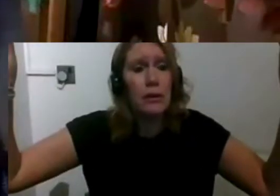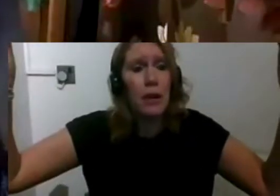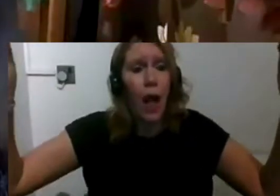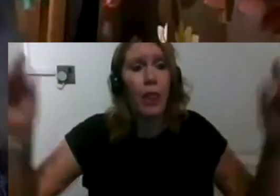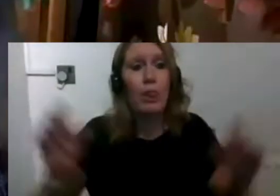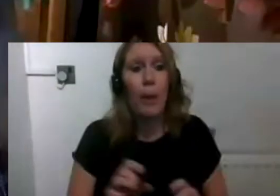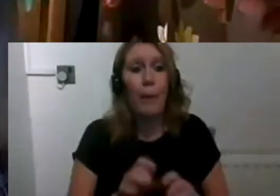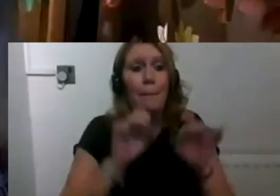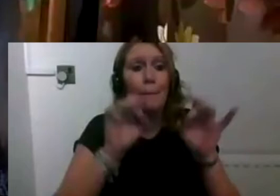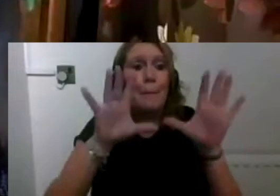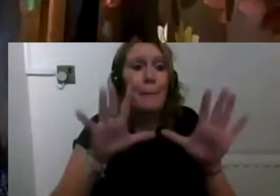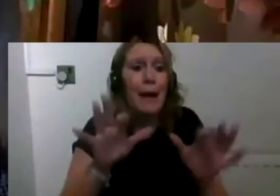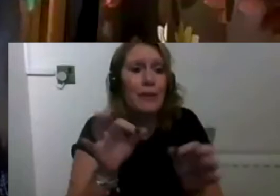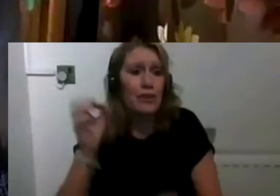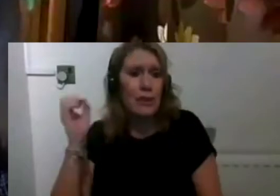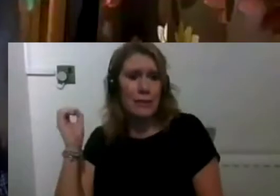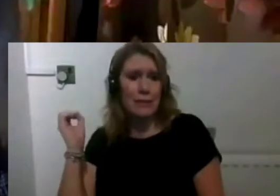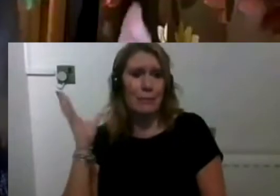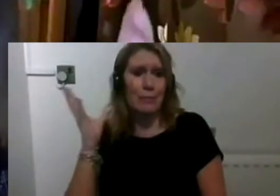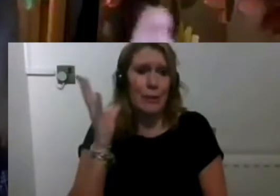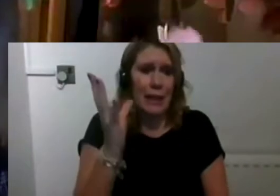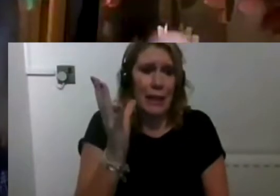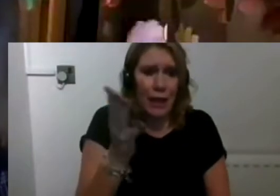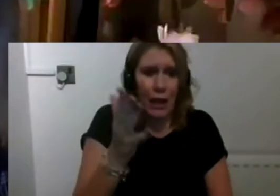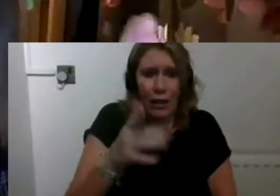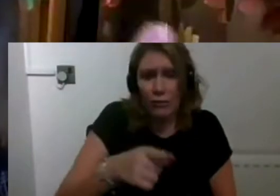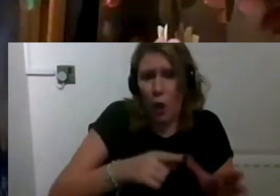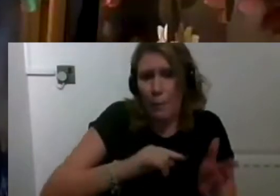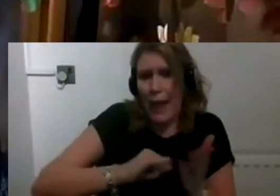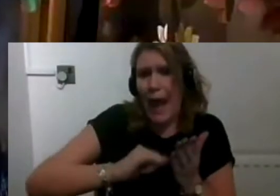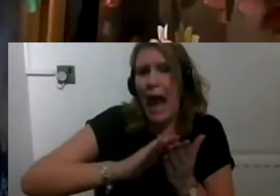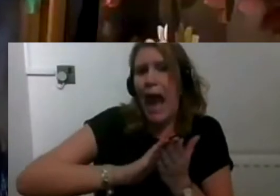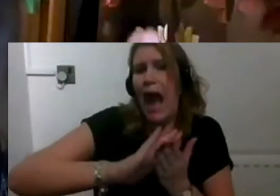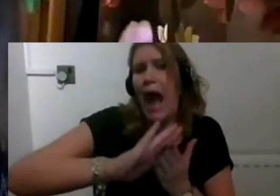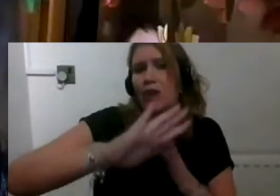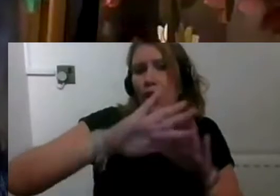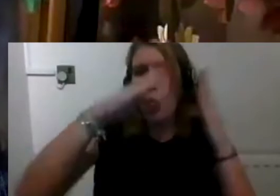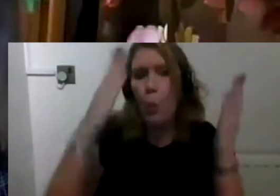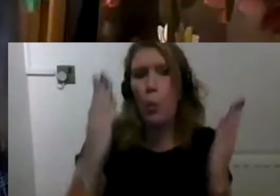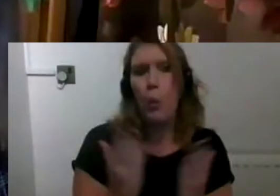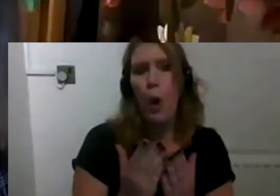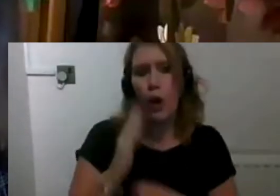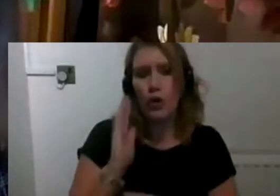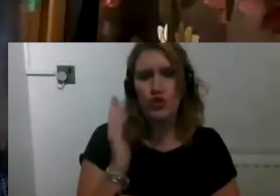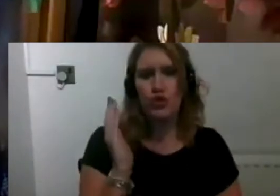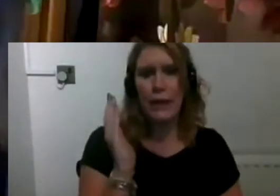Thunor's magic spear, from ash the world tree.